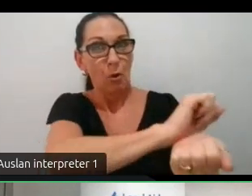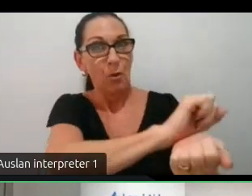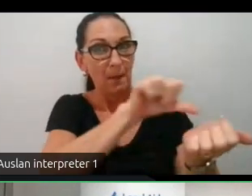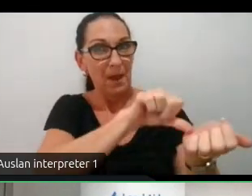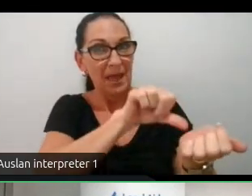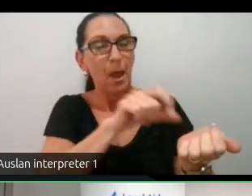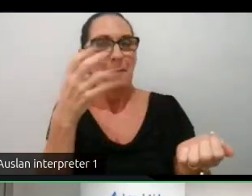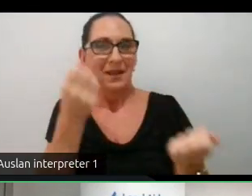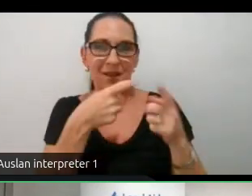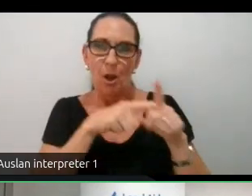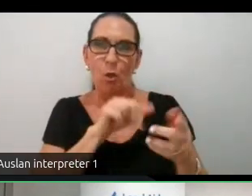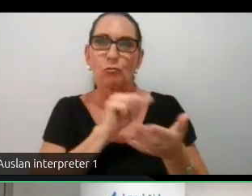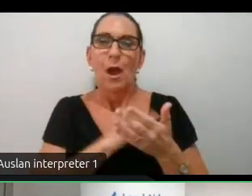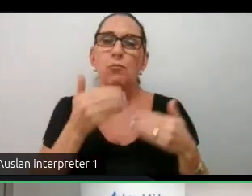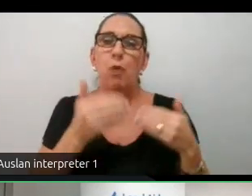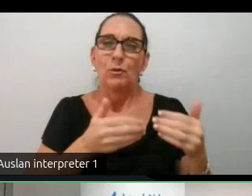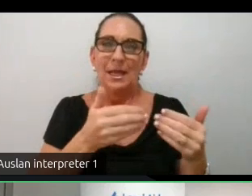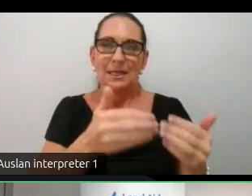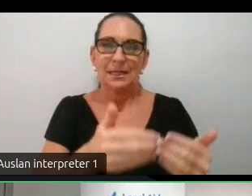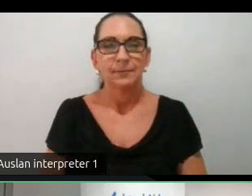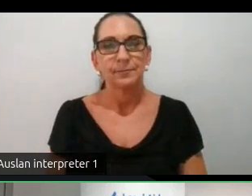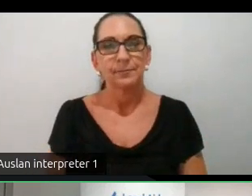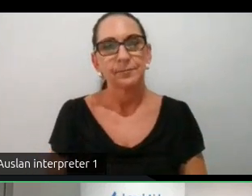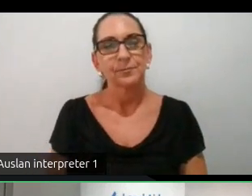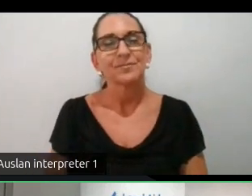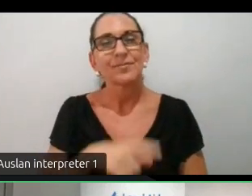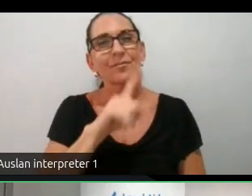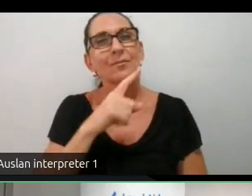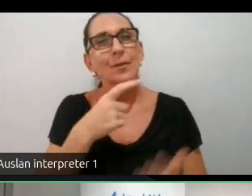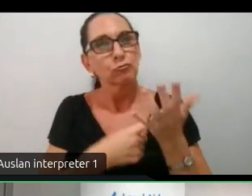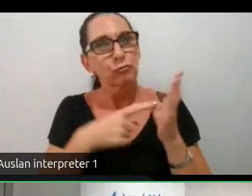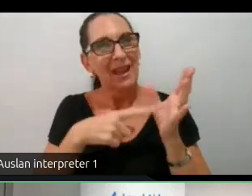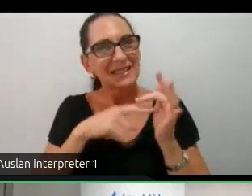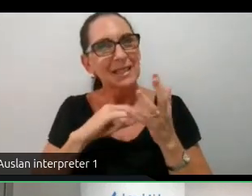have to go through these processes as well. Little bit different for utilities and rates though,